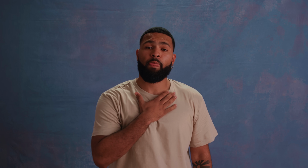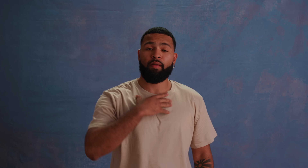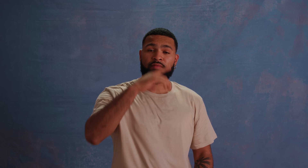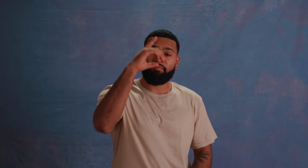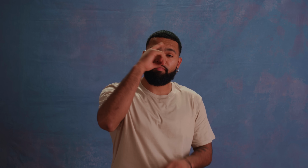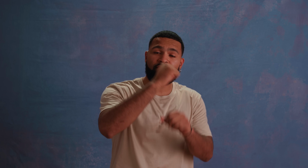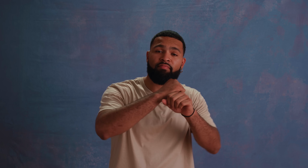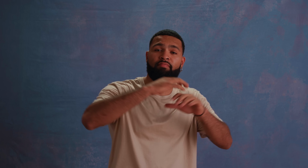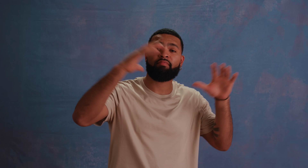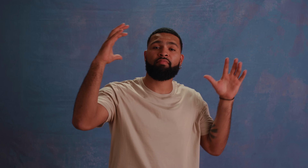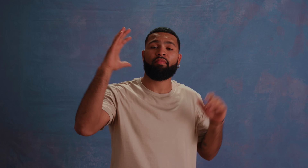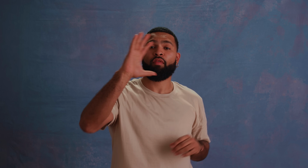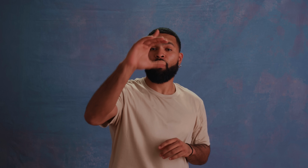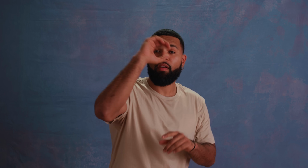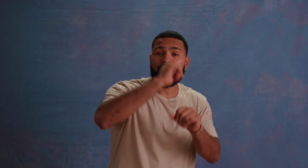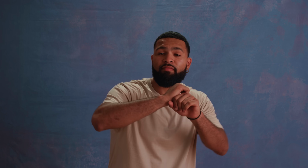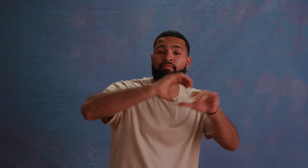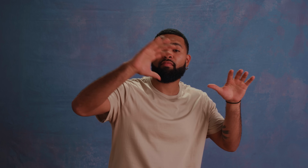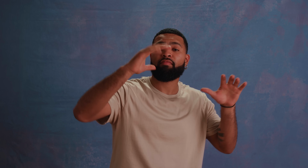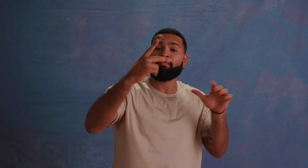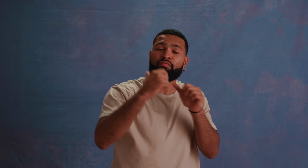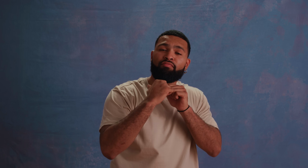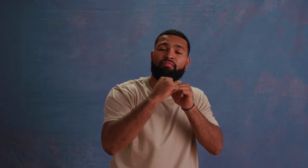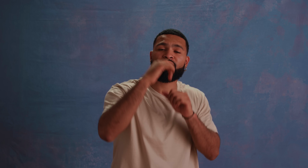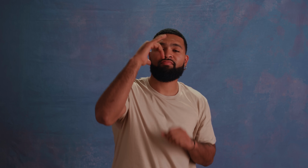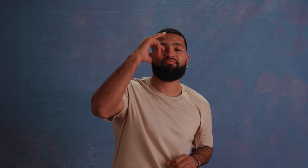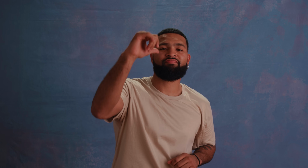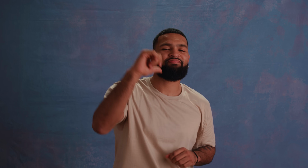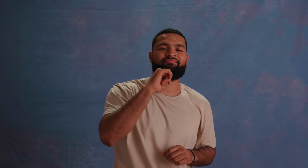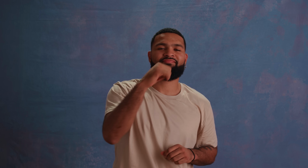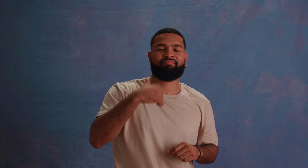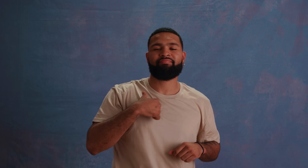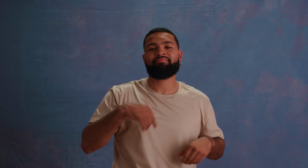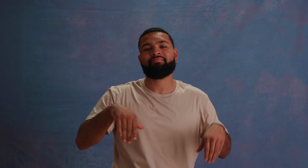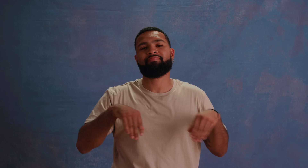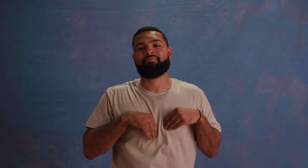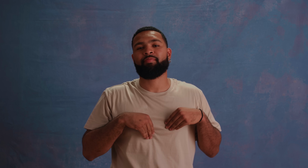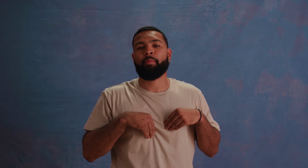I know you know we know you weren't down for forever and it's fine